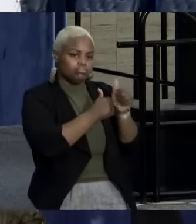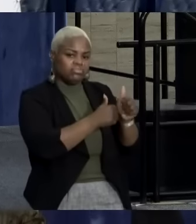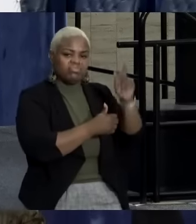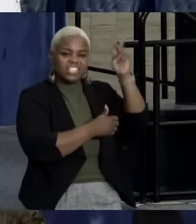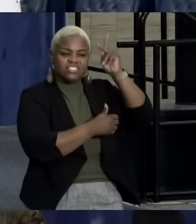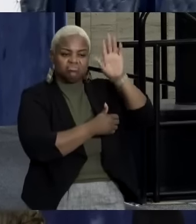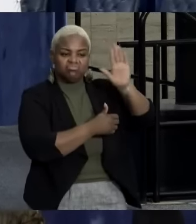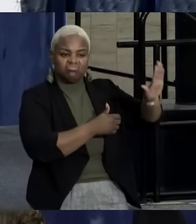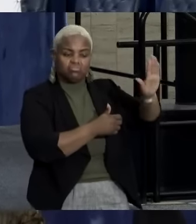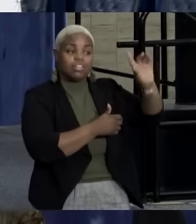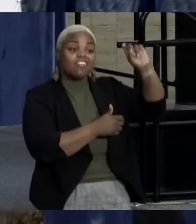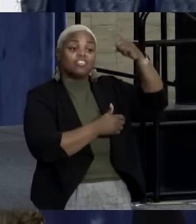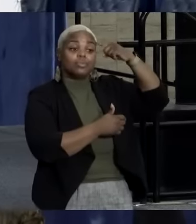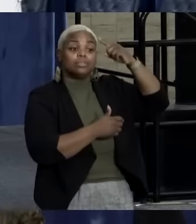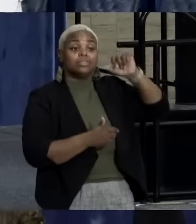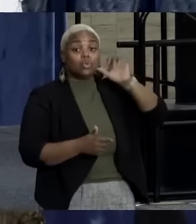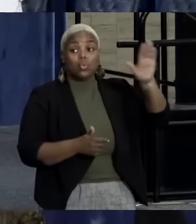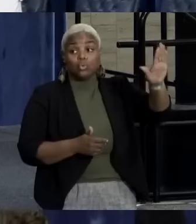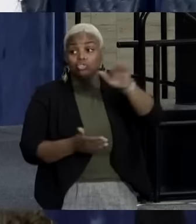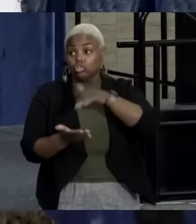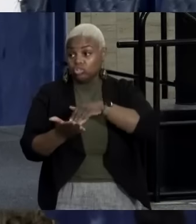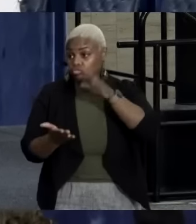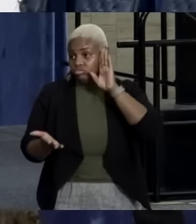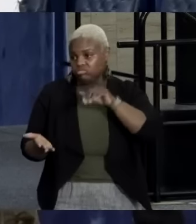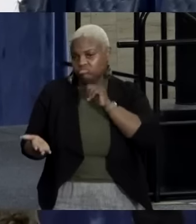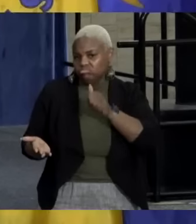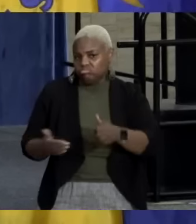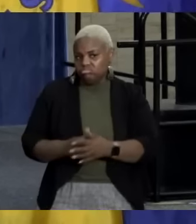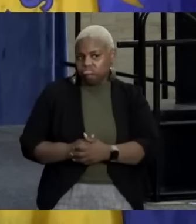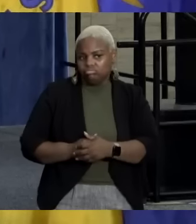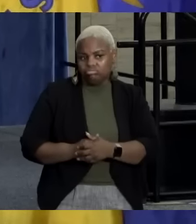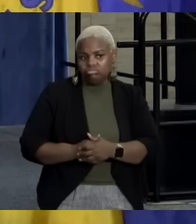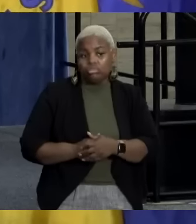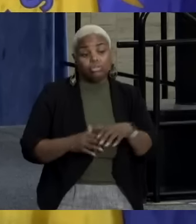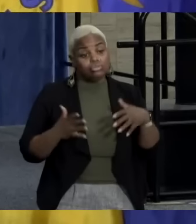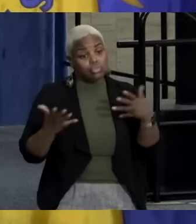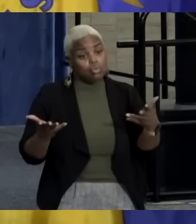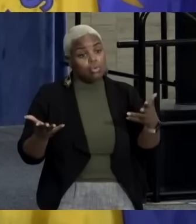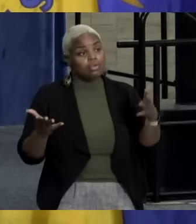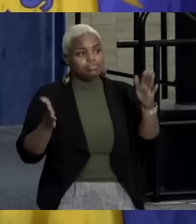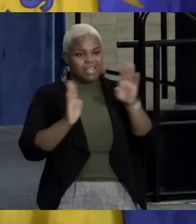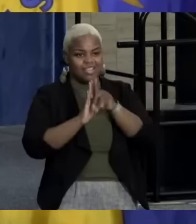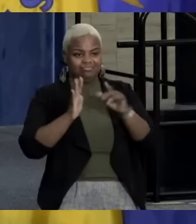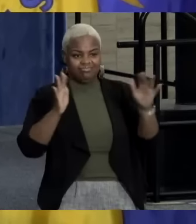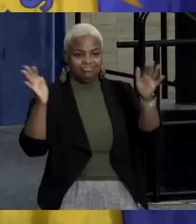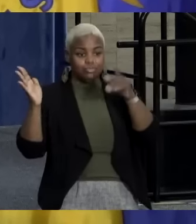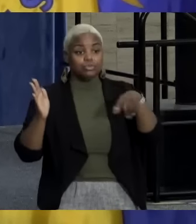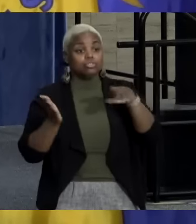not your doctor, so having a doctor evaluate your estrogen levels --